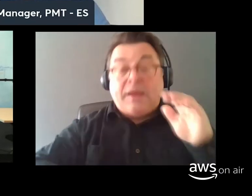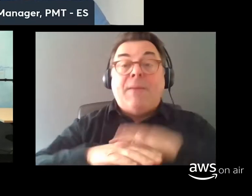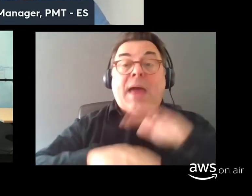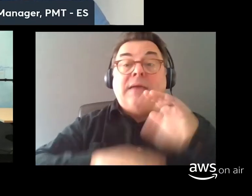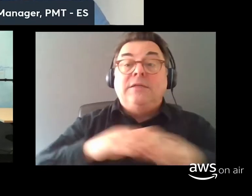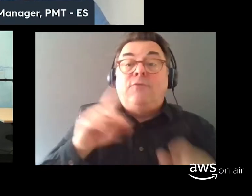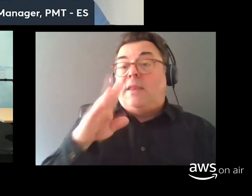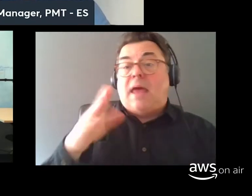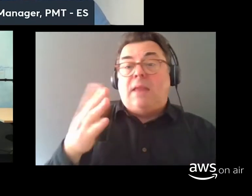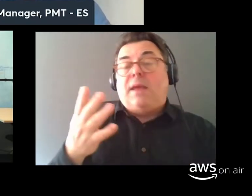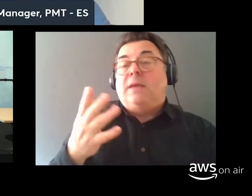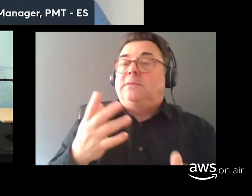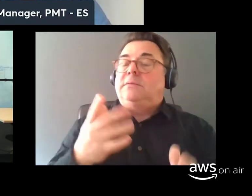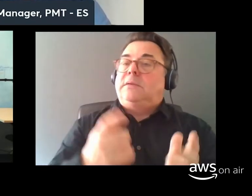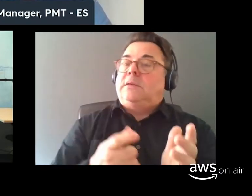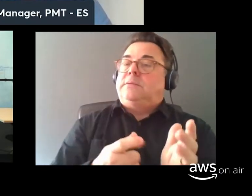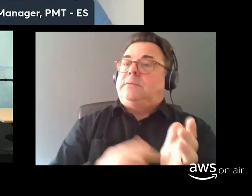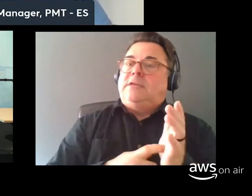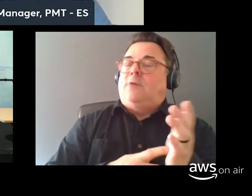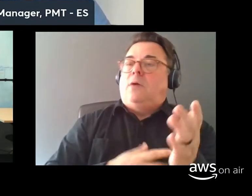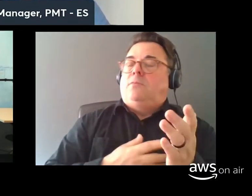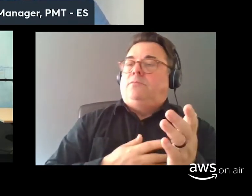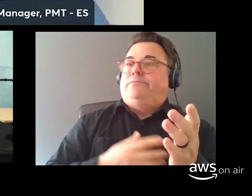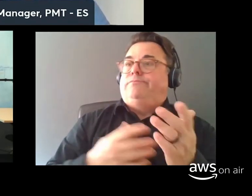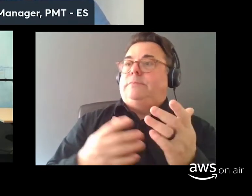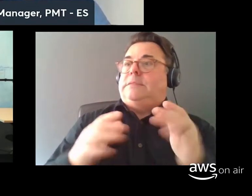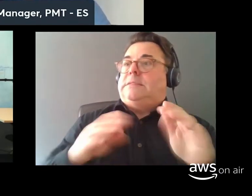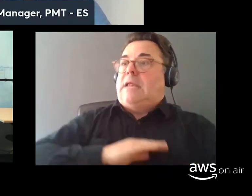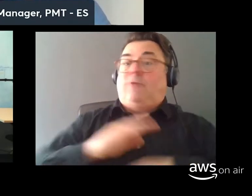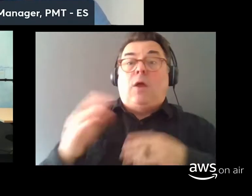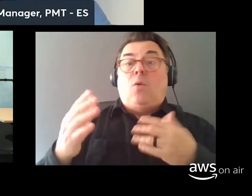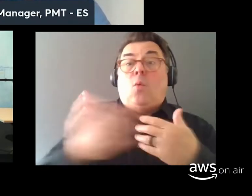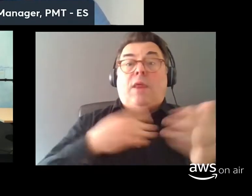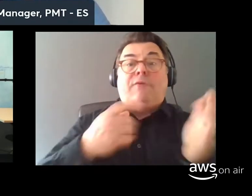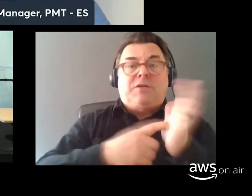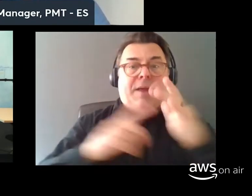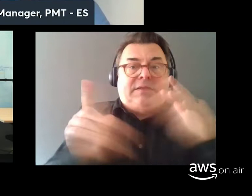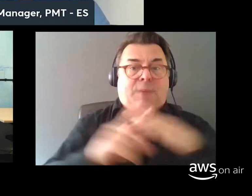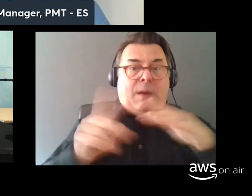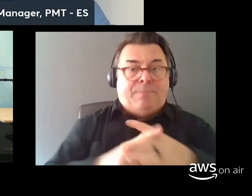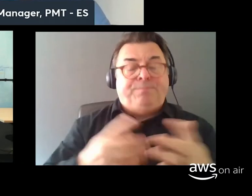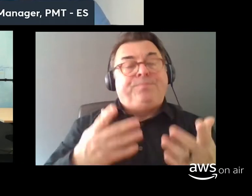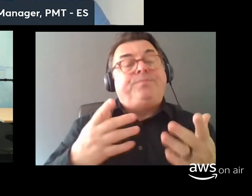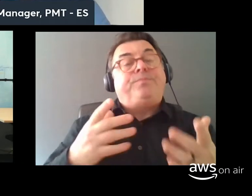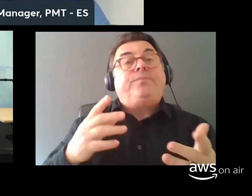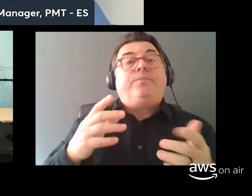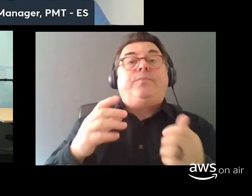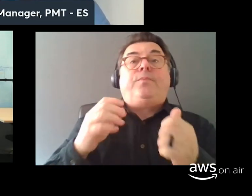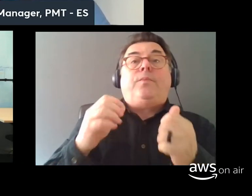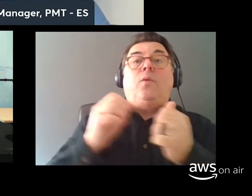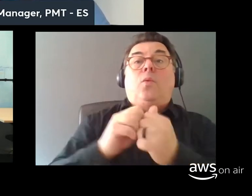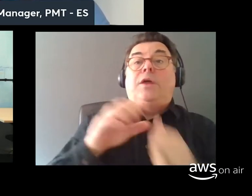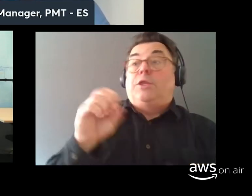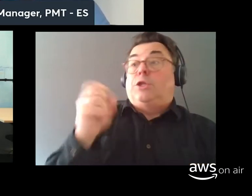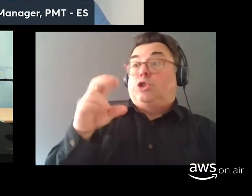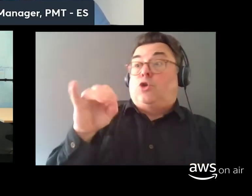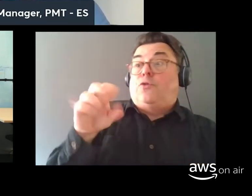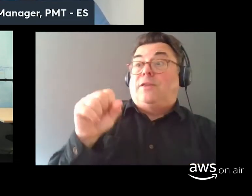to meet the demands of whatever the application needs. And with Serverless v2, we have added few new capabilities.